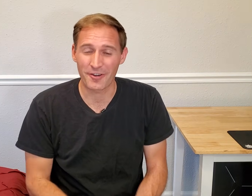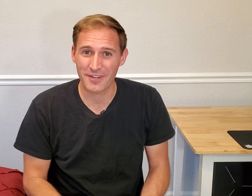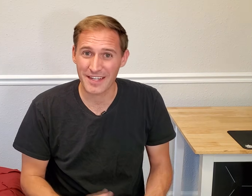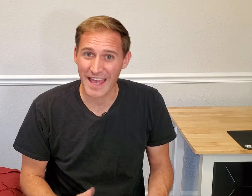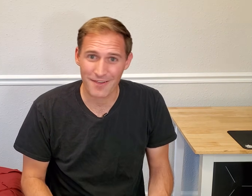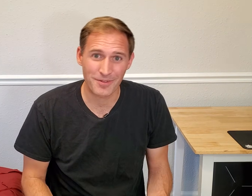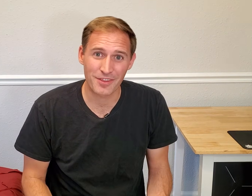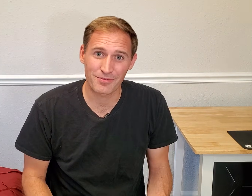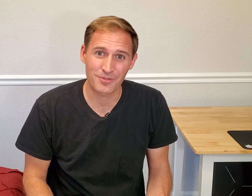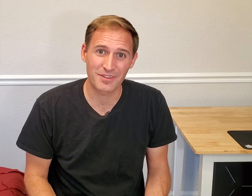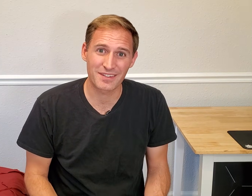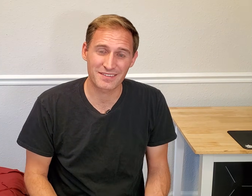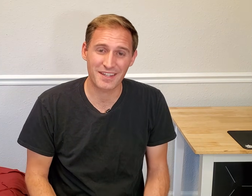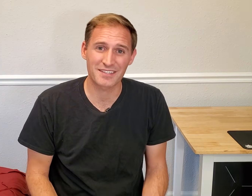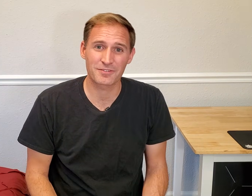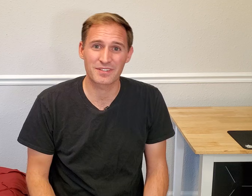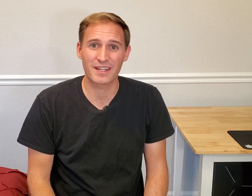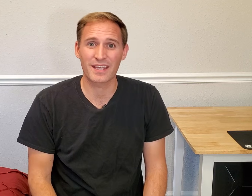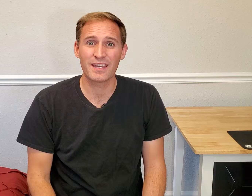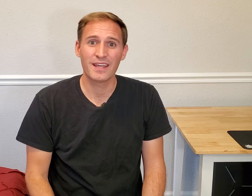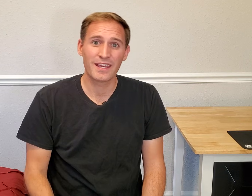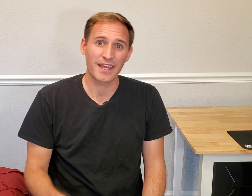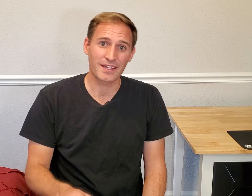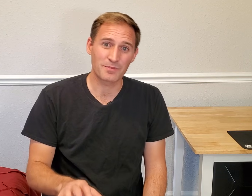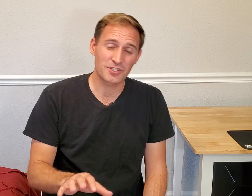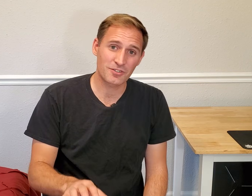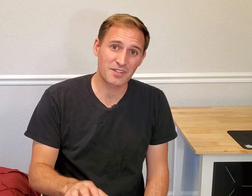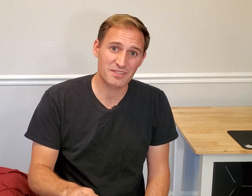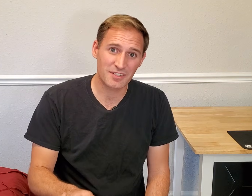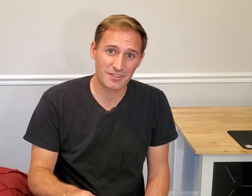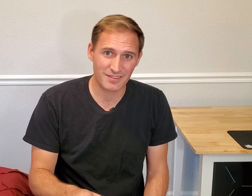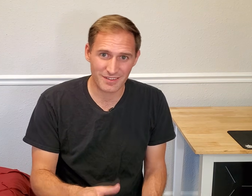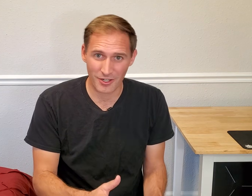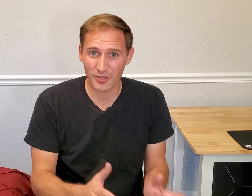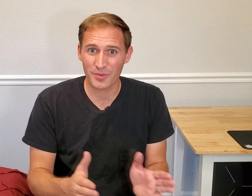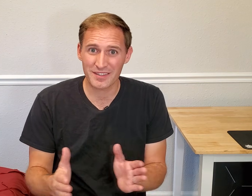already halfway through the signs for today and be sure to stick all the way